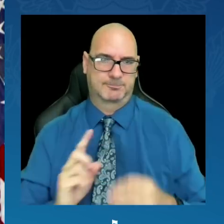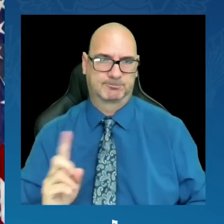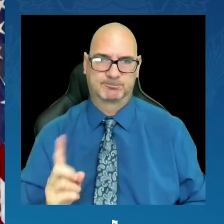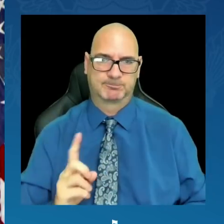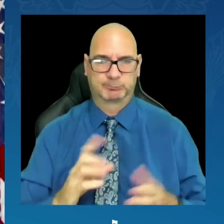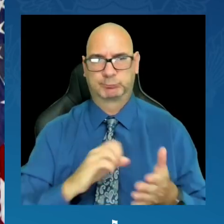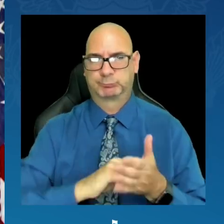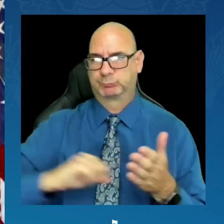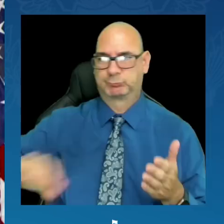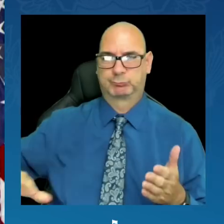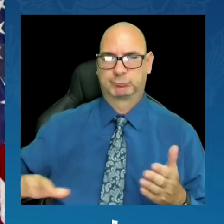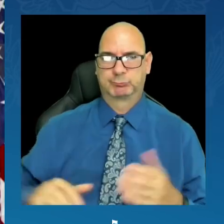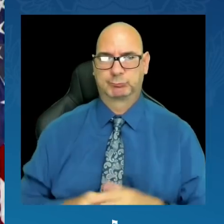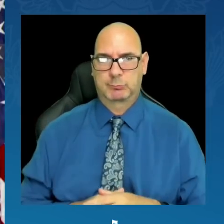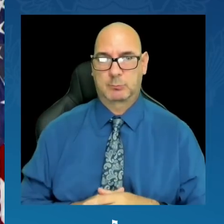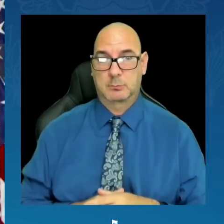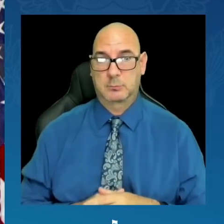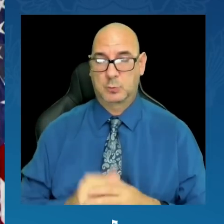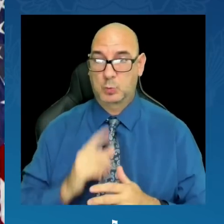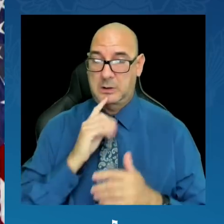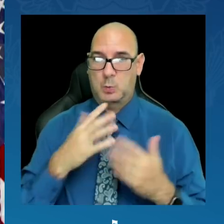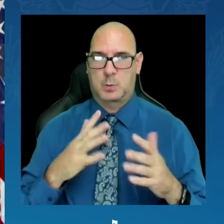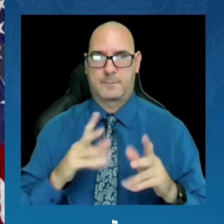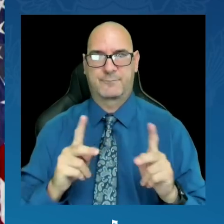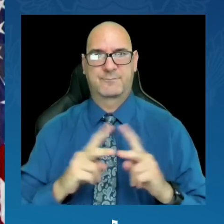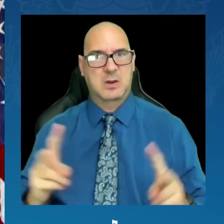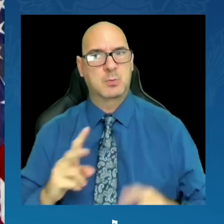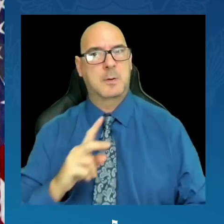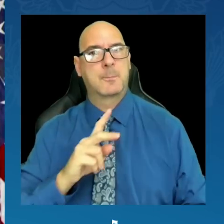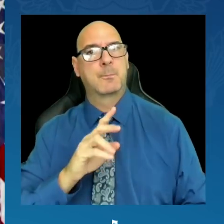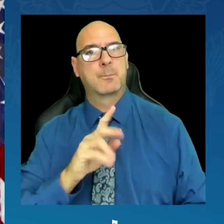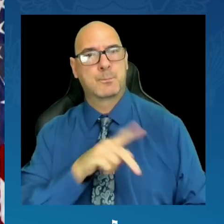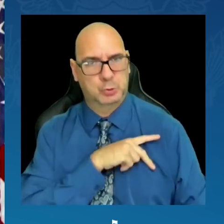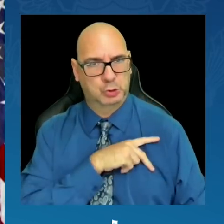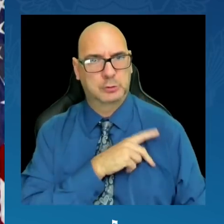Until now, we have said under our Constitution, it's a woman's right with her family